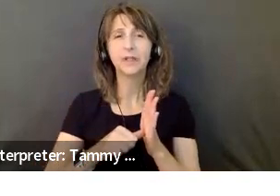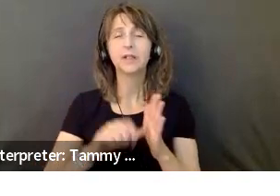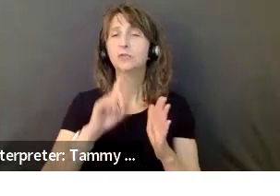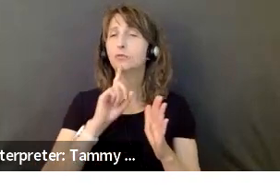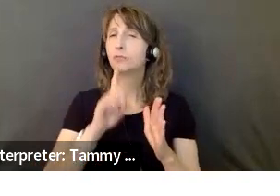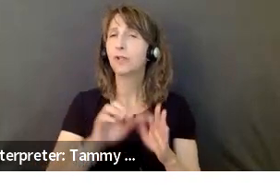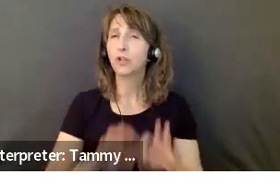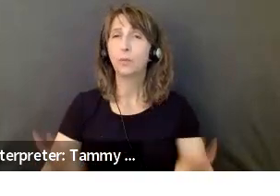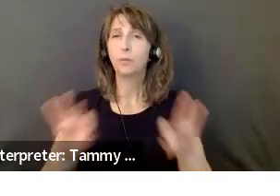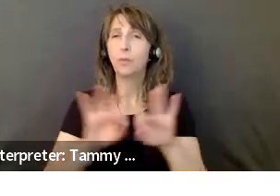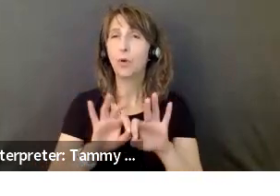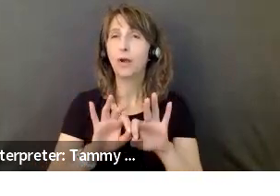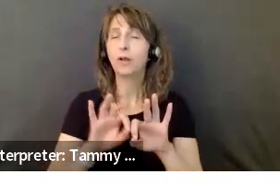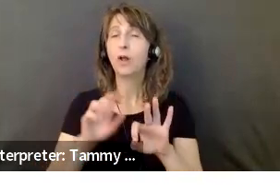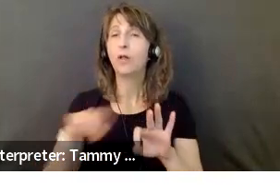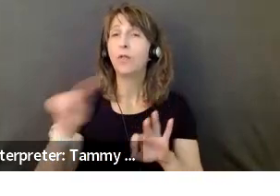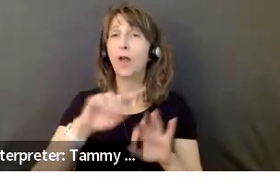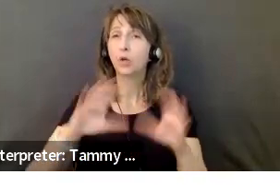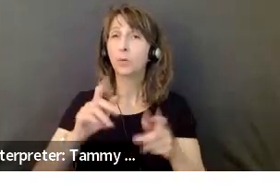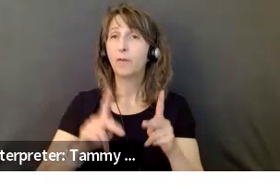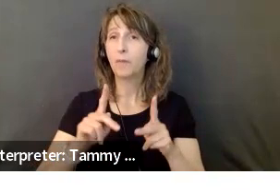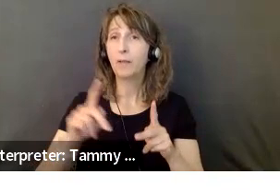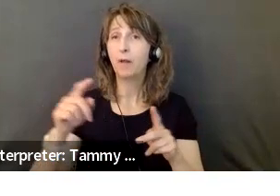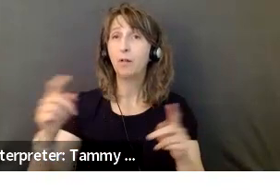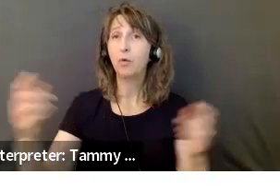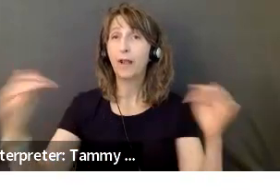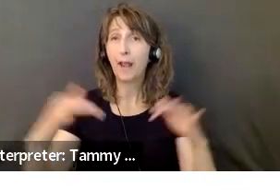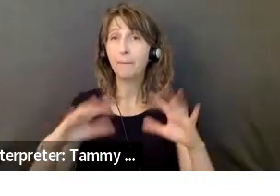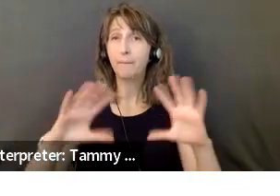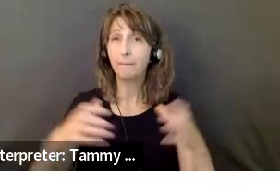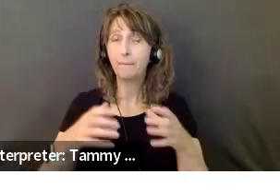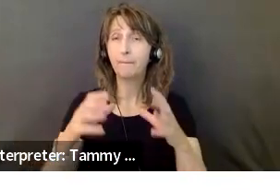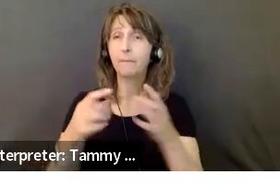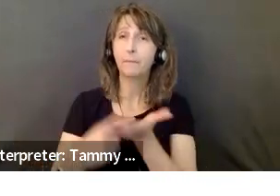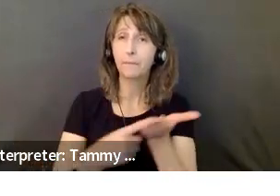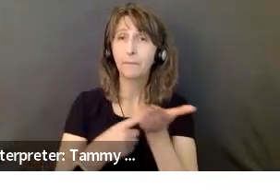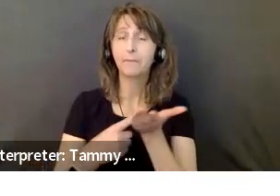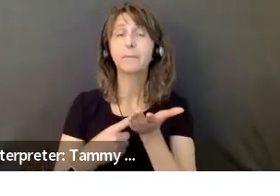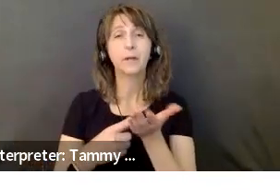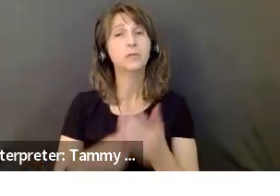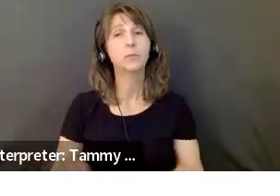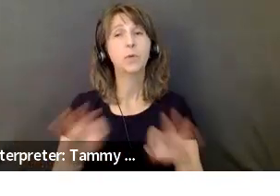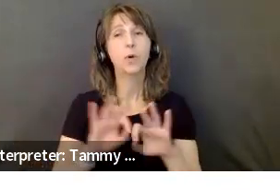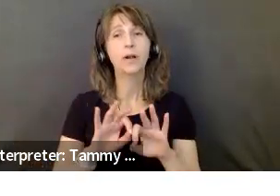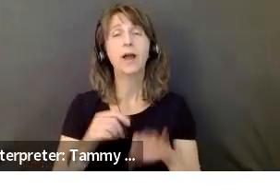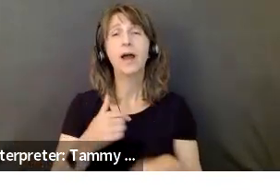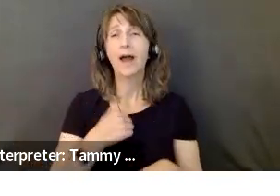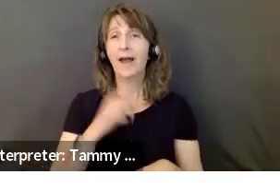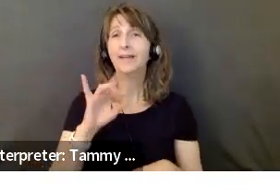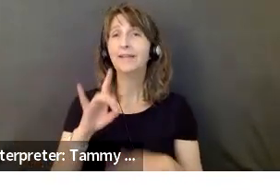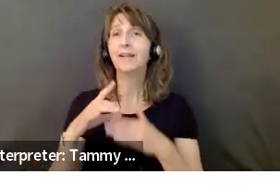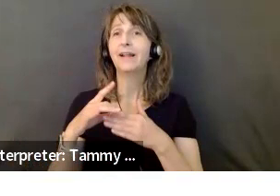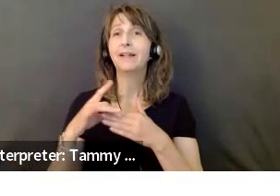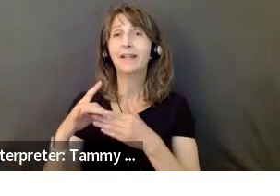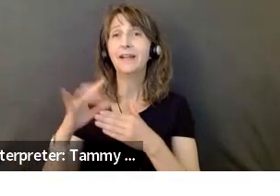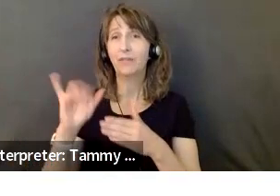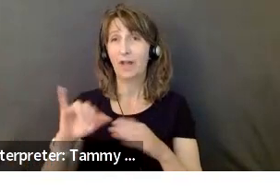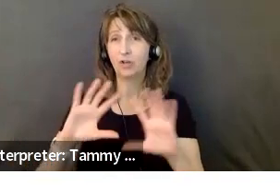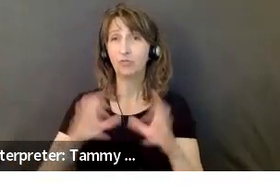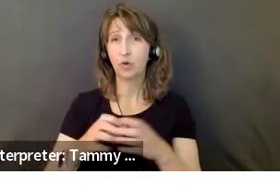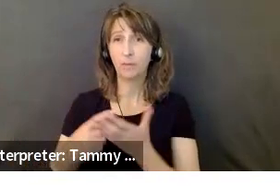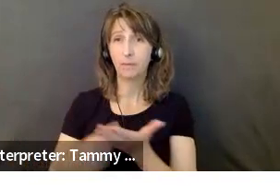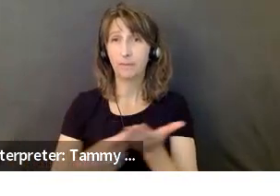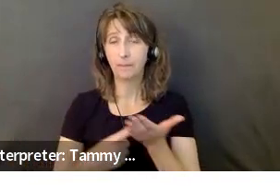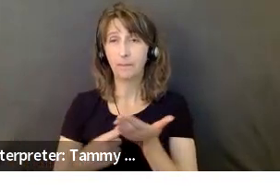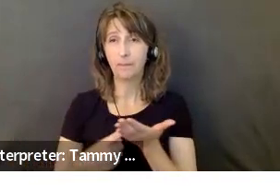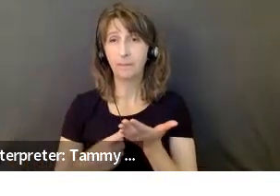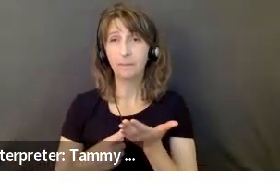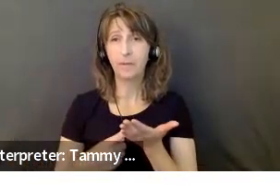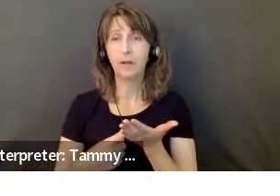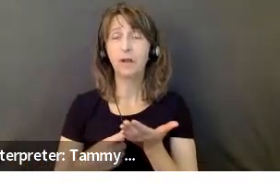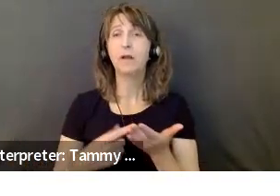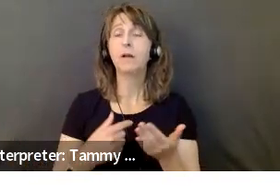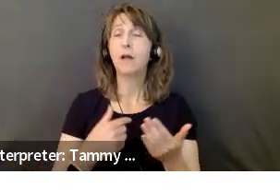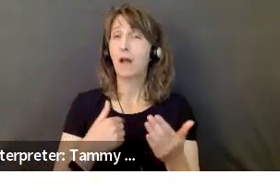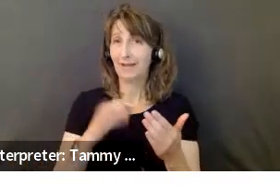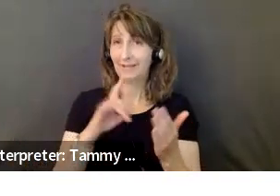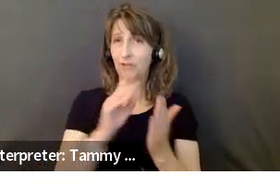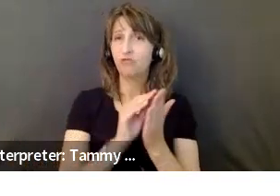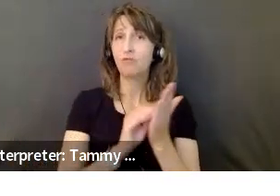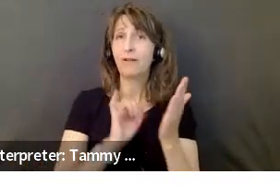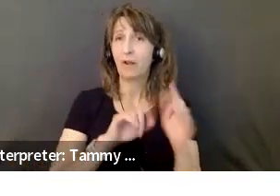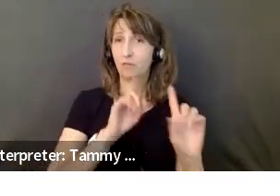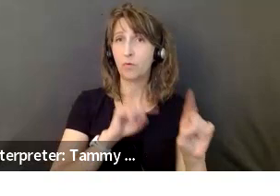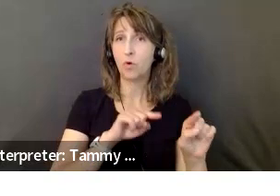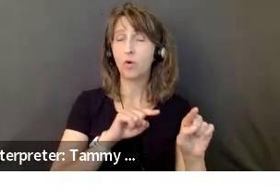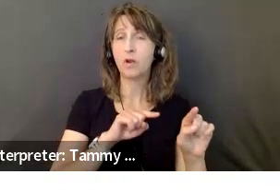So I, I led the group and, wrote the report, which then had to go to the department.